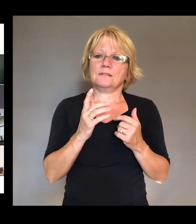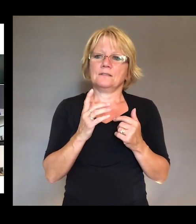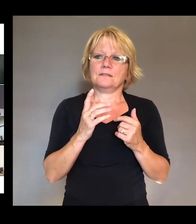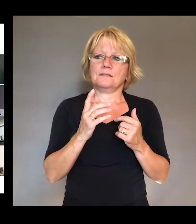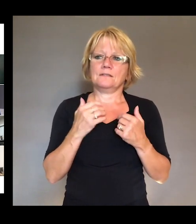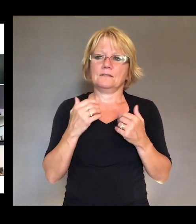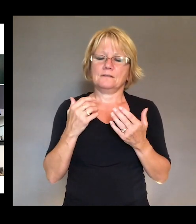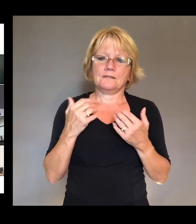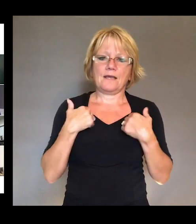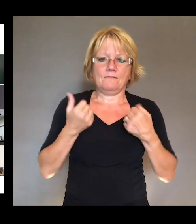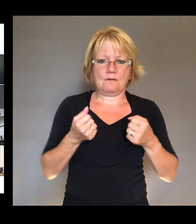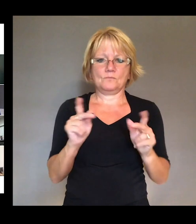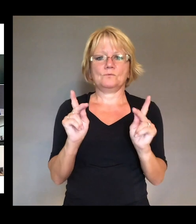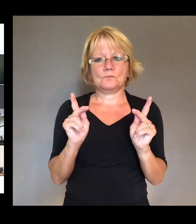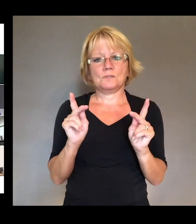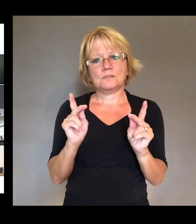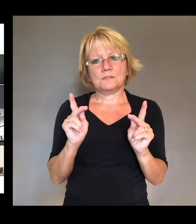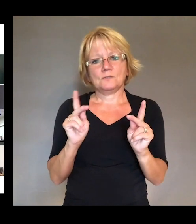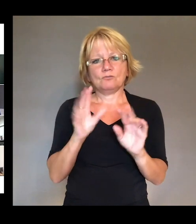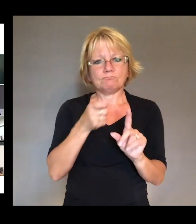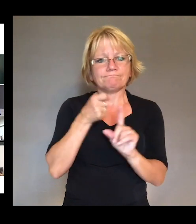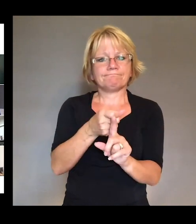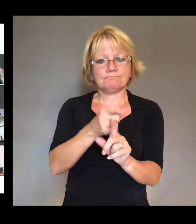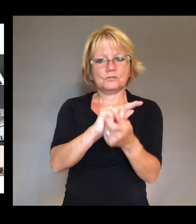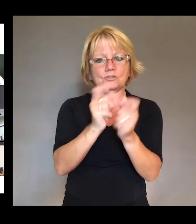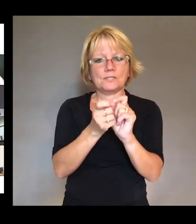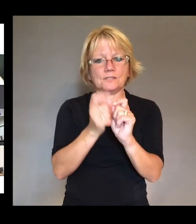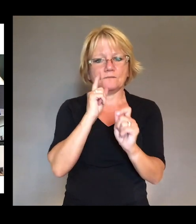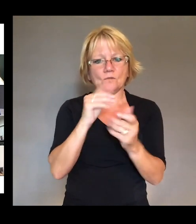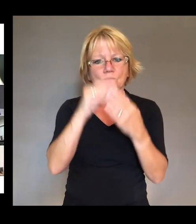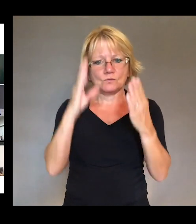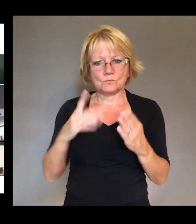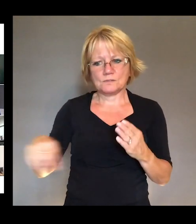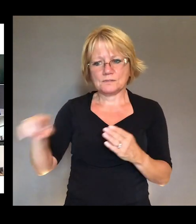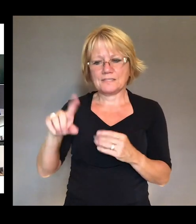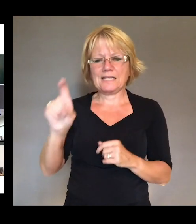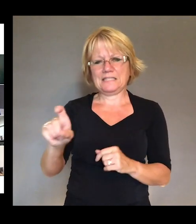Let's really have an opportunity to really impact change for our students cause they need it.